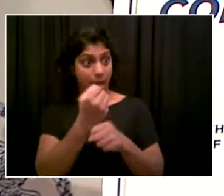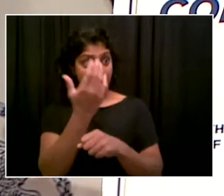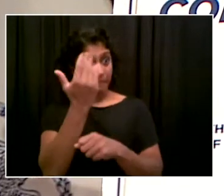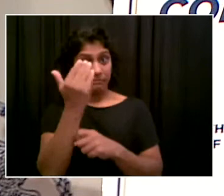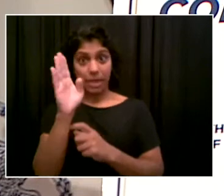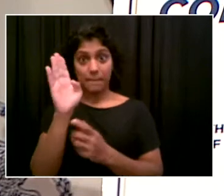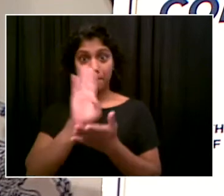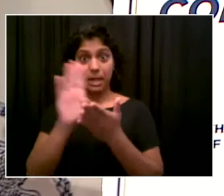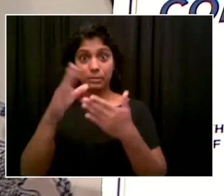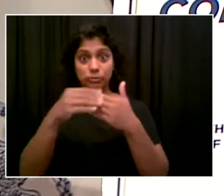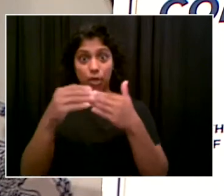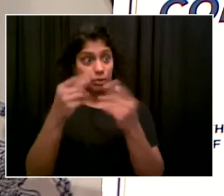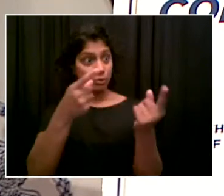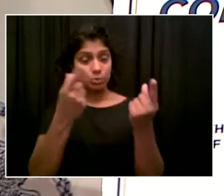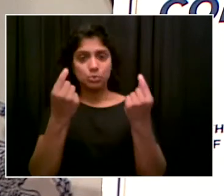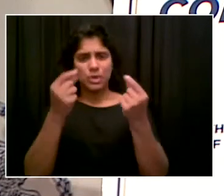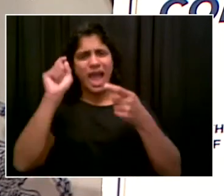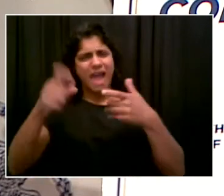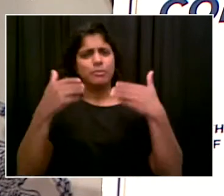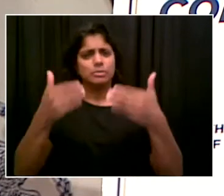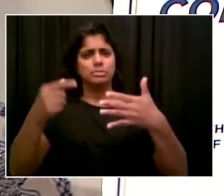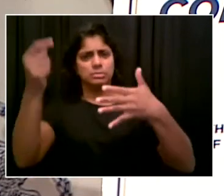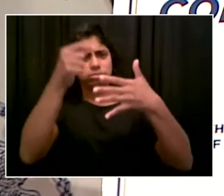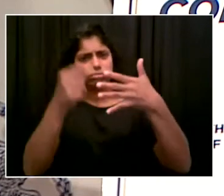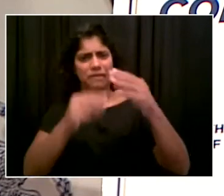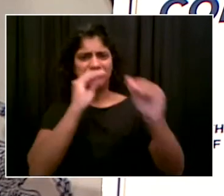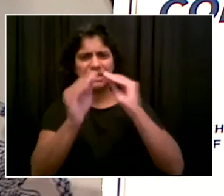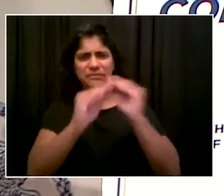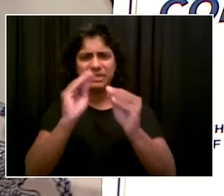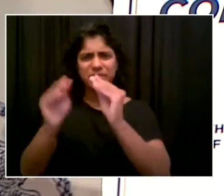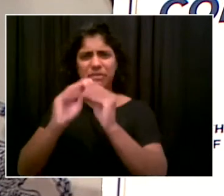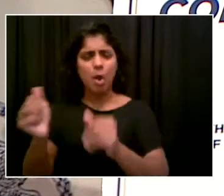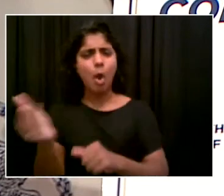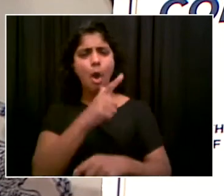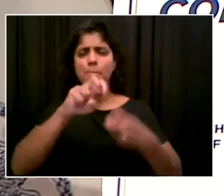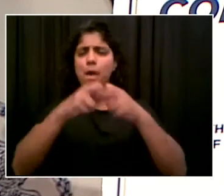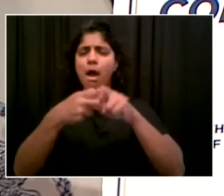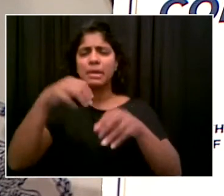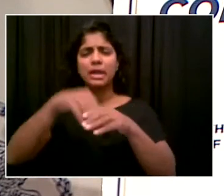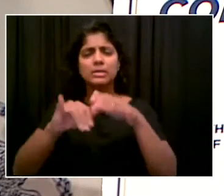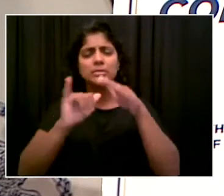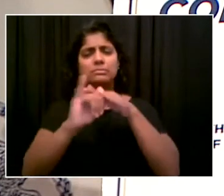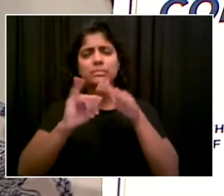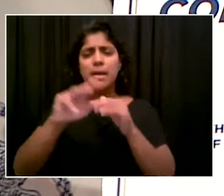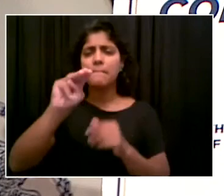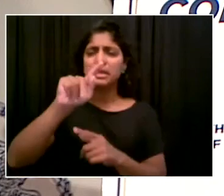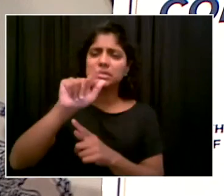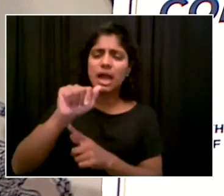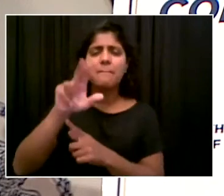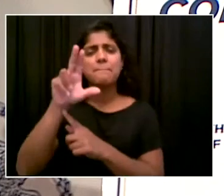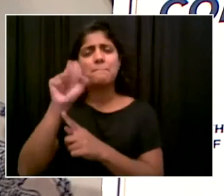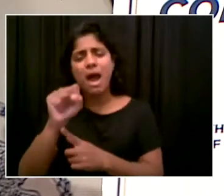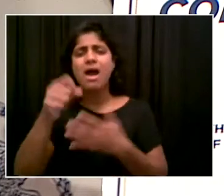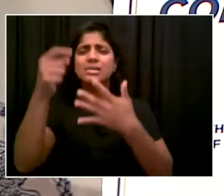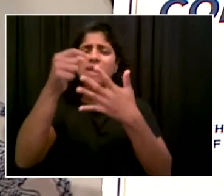CLIMATE, MORE ELECTRIC BUSES. YOU CAN MAKE SUBWAYS